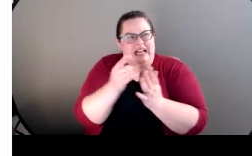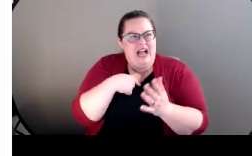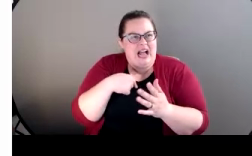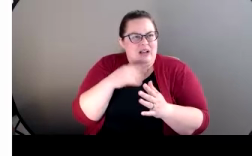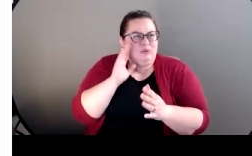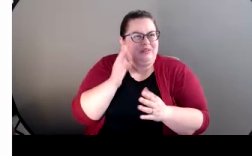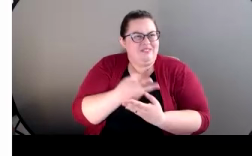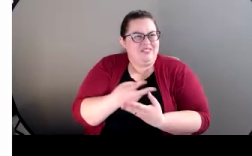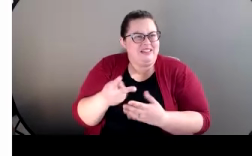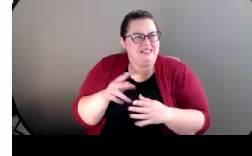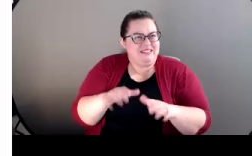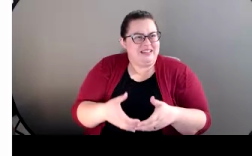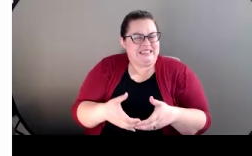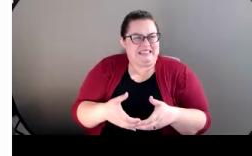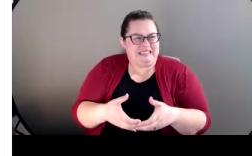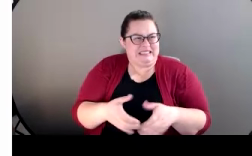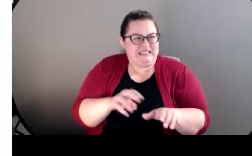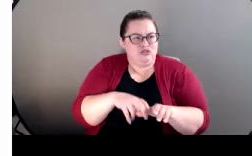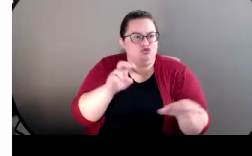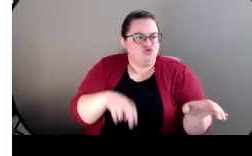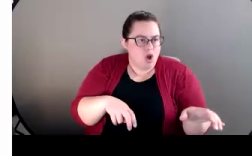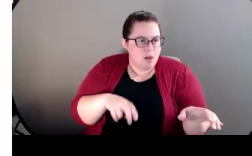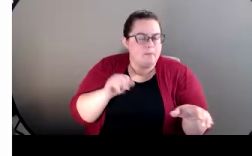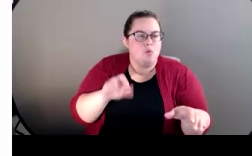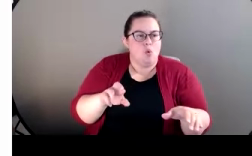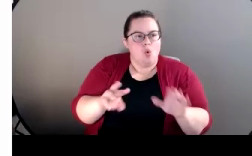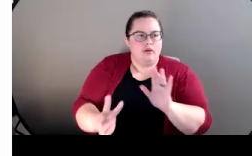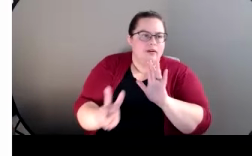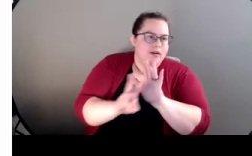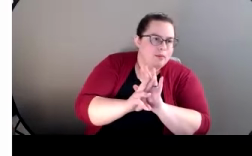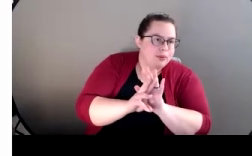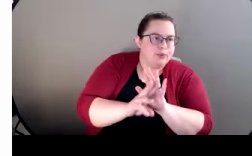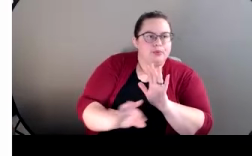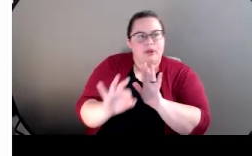And so they either drop or take the W or the F out of that course.